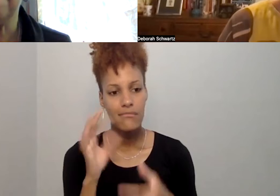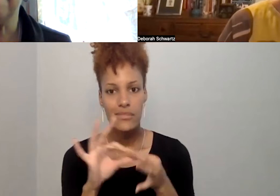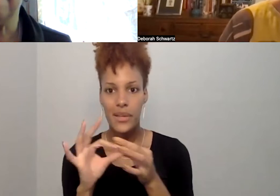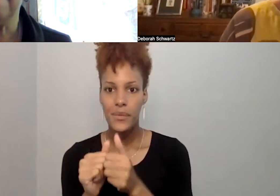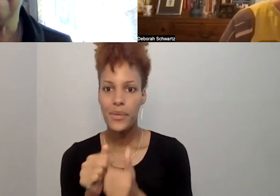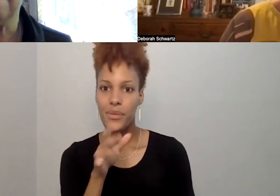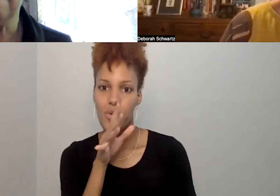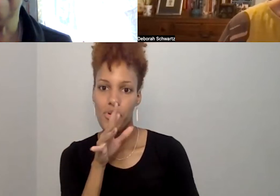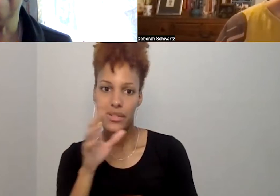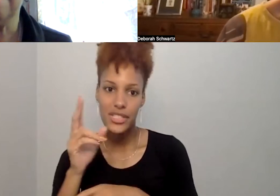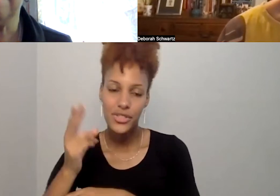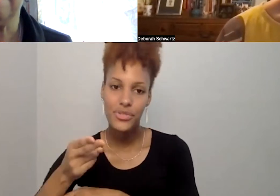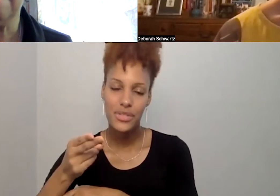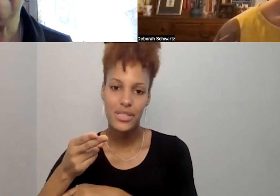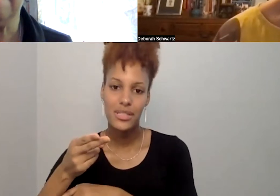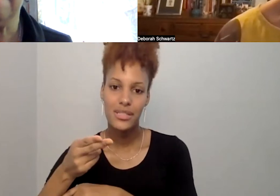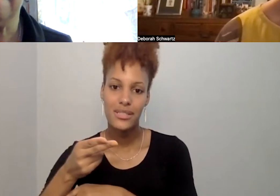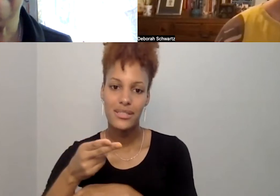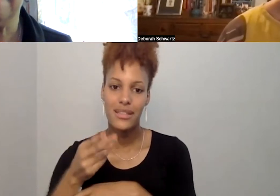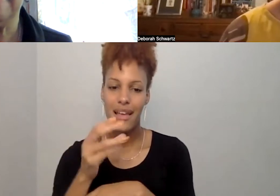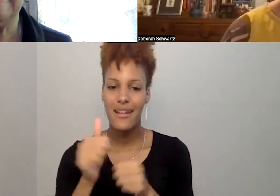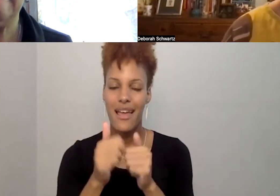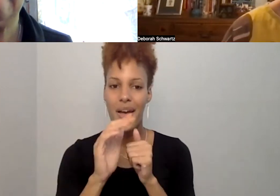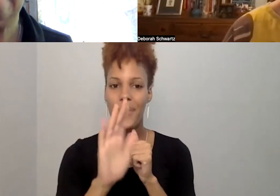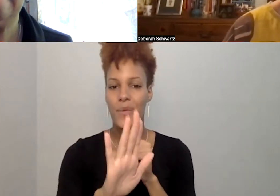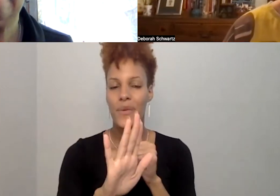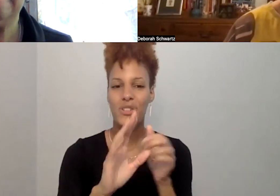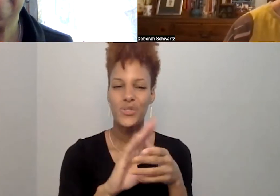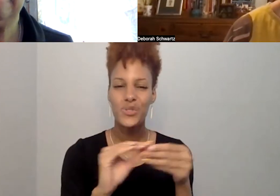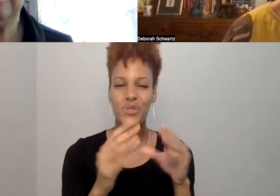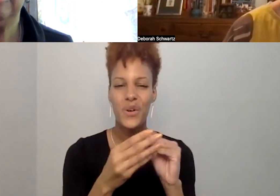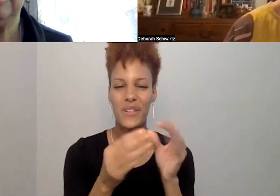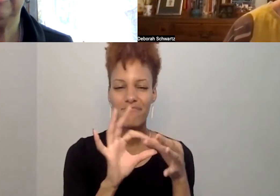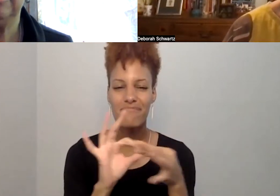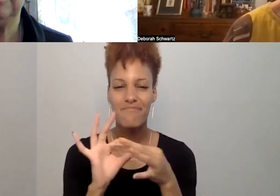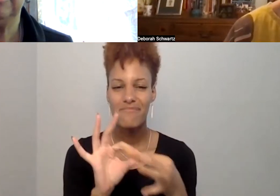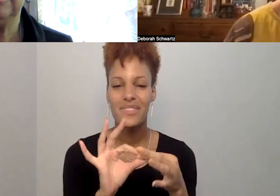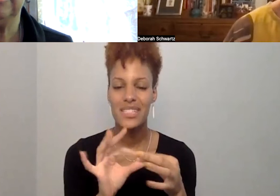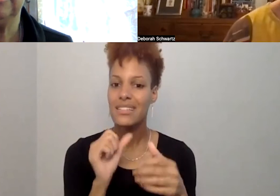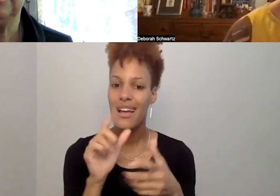and your story sort of personifies it, is, it, it's not just about sort of collecting these